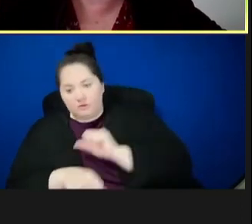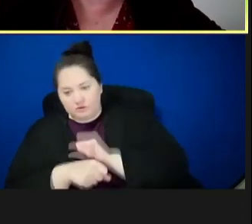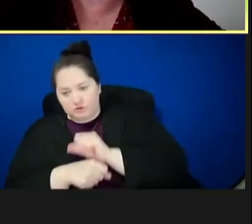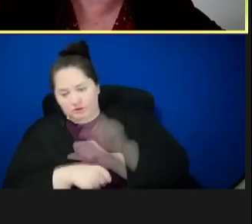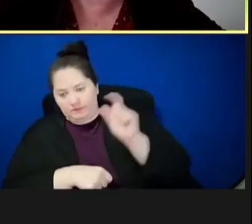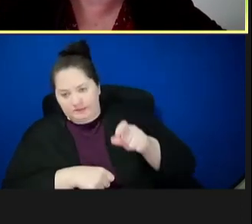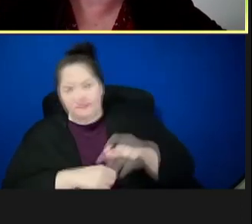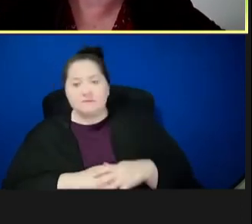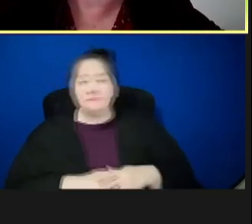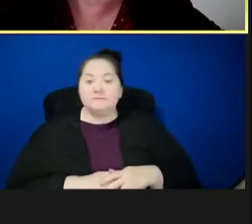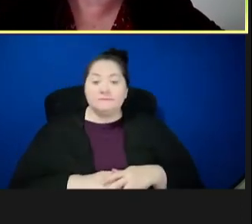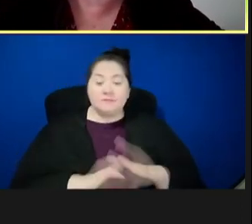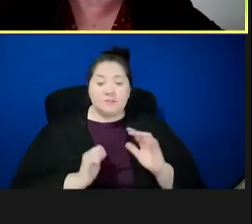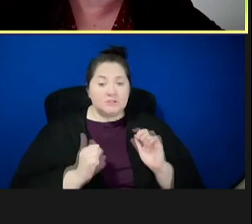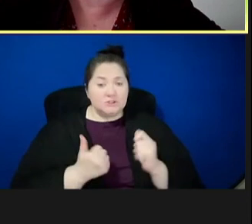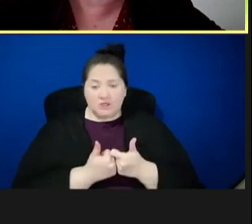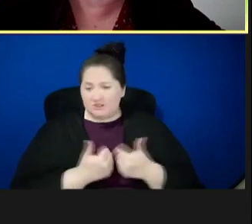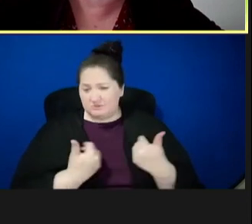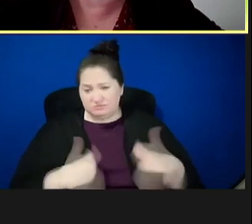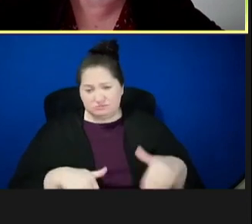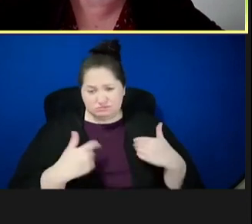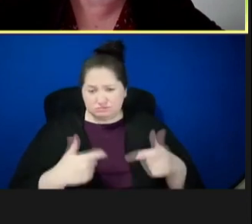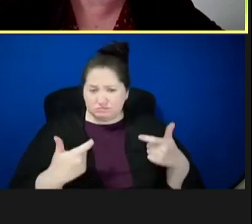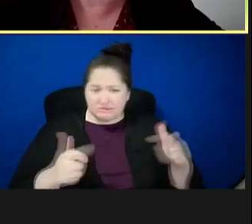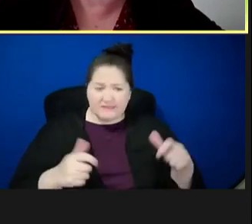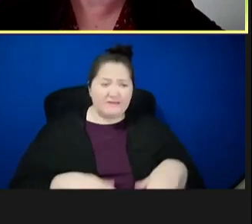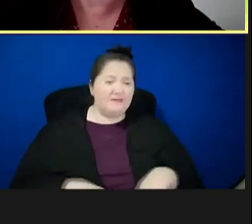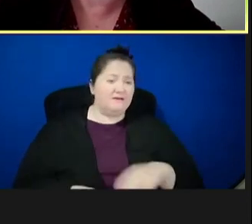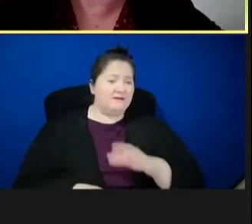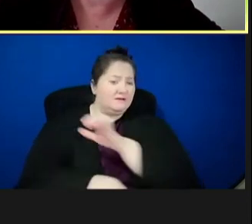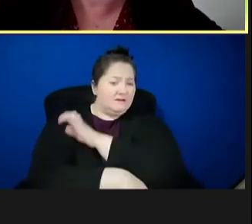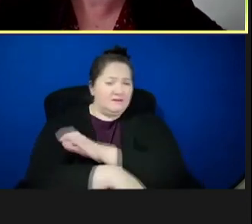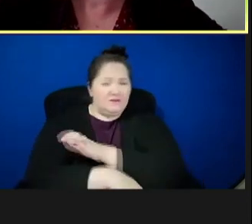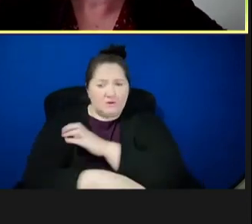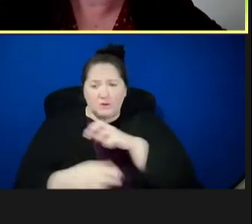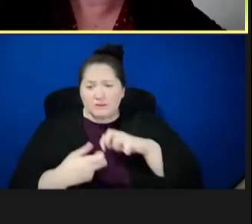with are extensive. The clinical topics that they're dealing with are extensive,